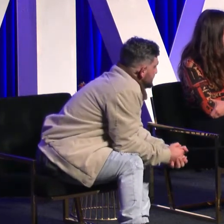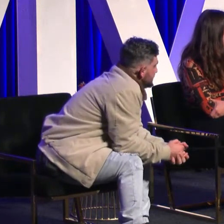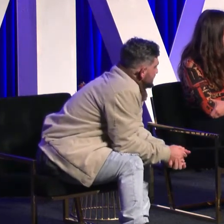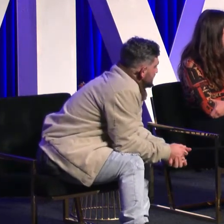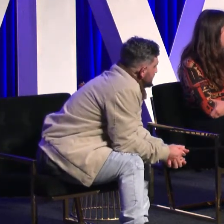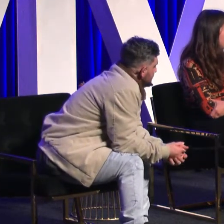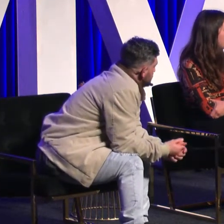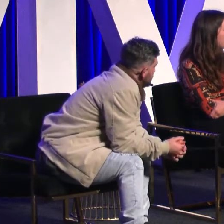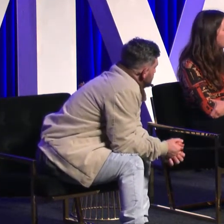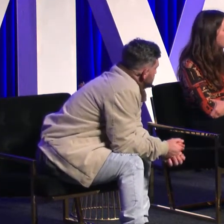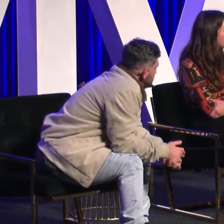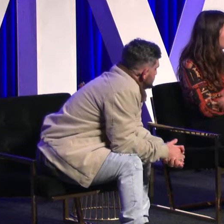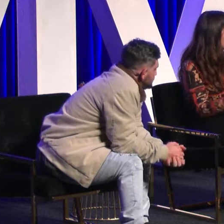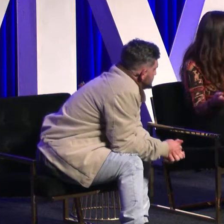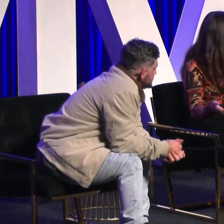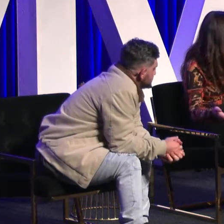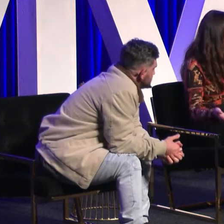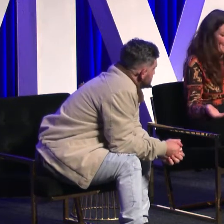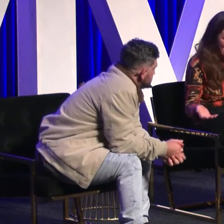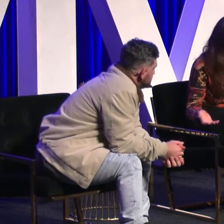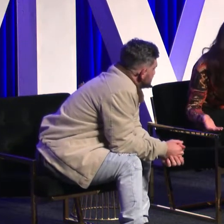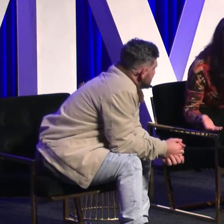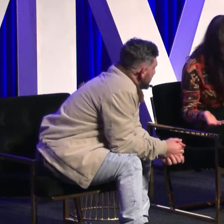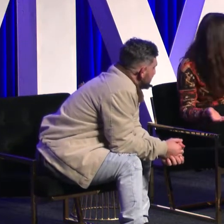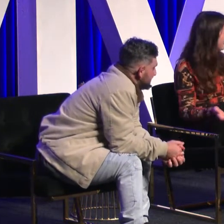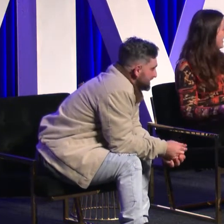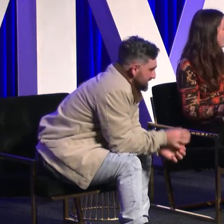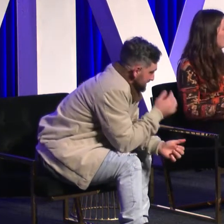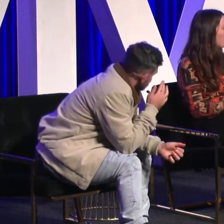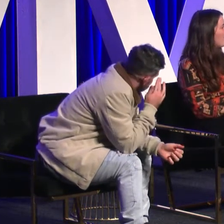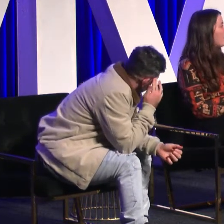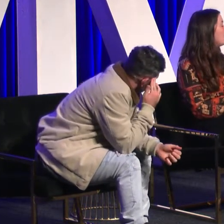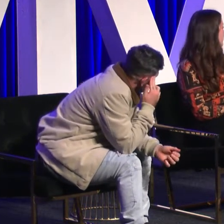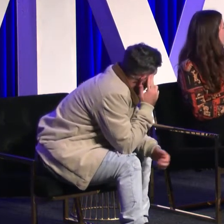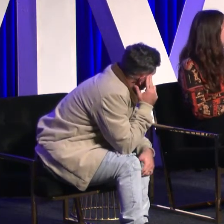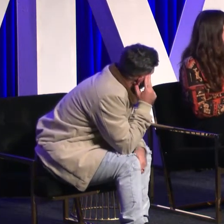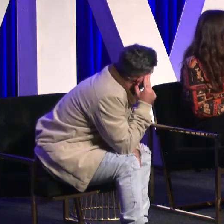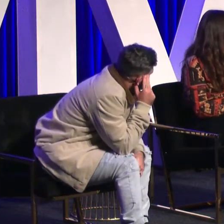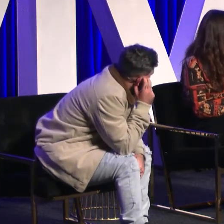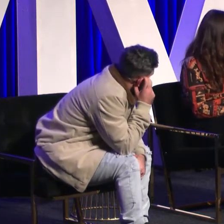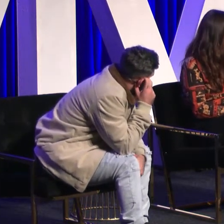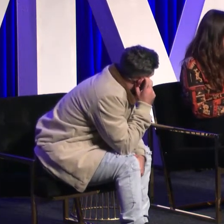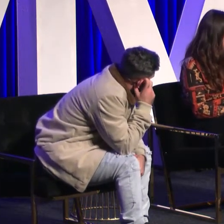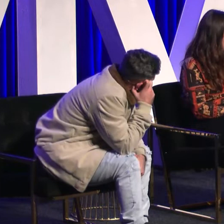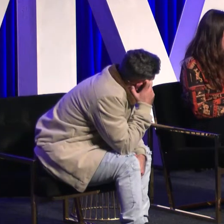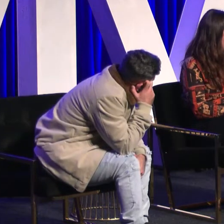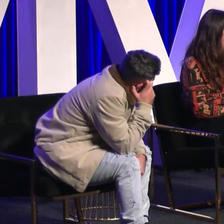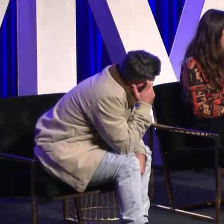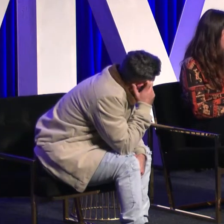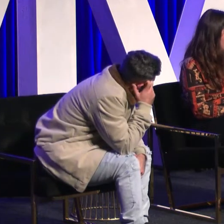And they're these things where it's just like, why can't we sell art better? Yes. And it's what you're saying is, well, is after it's like,